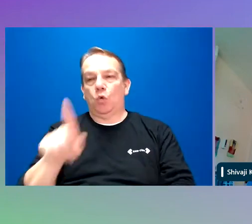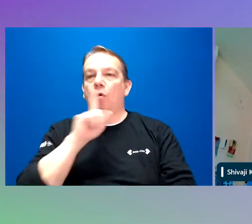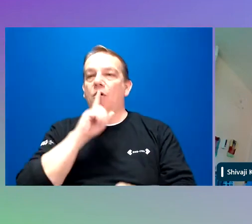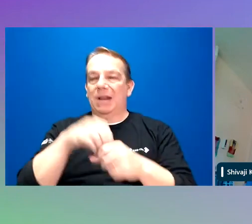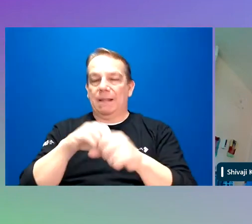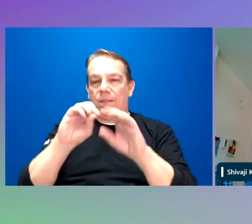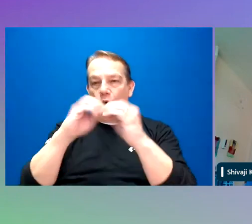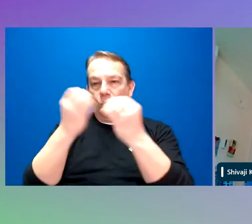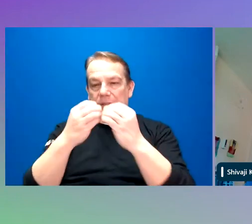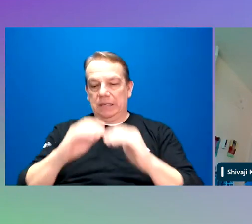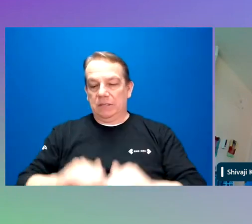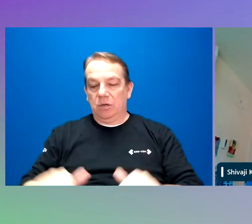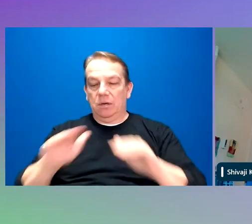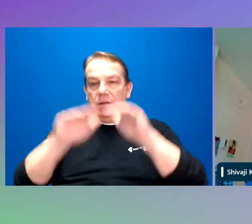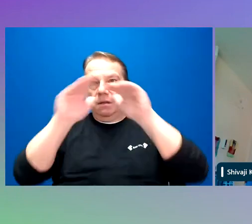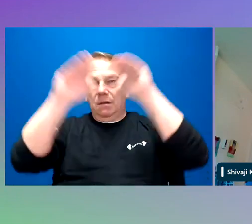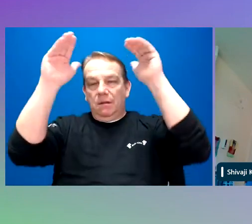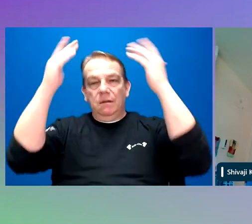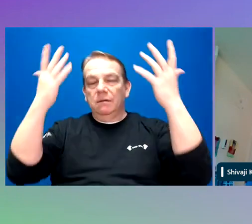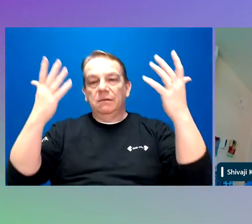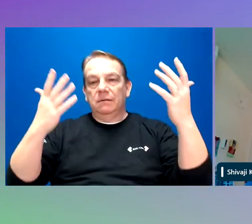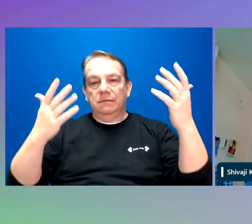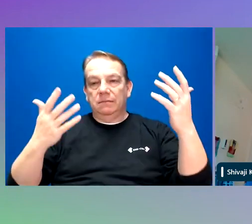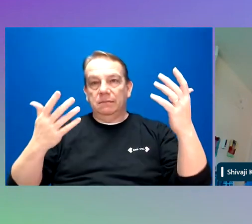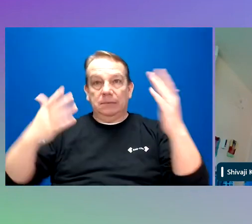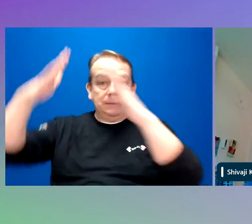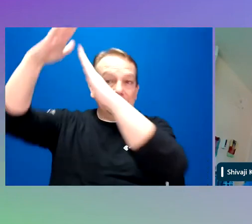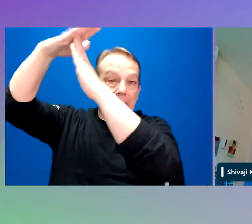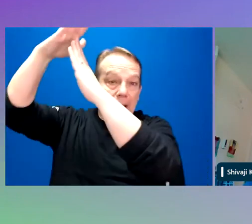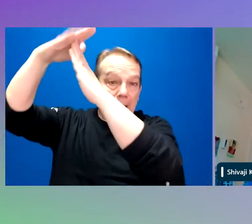organization and what the